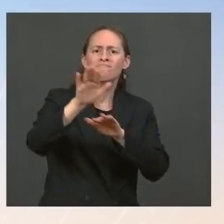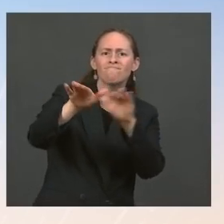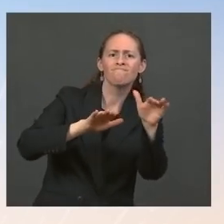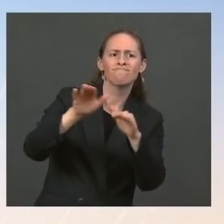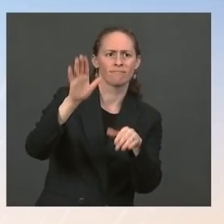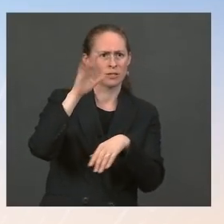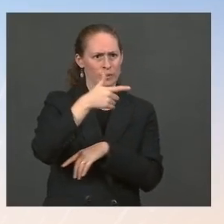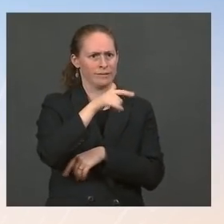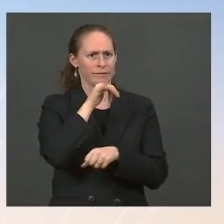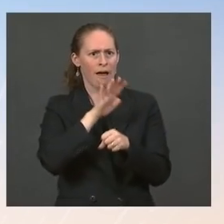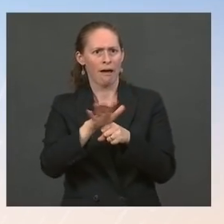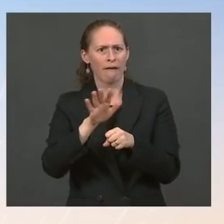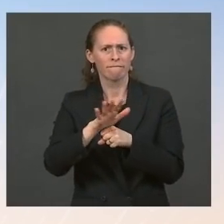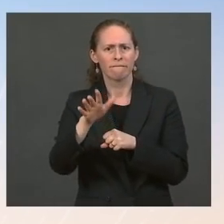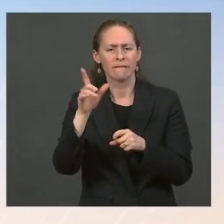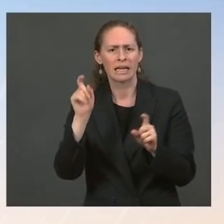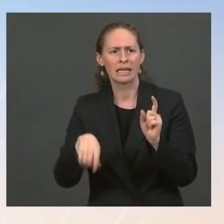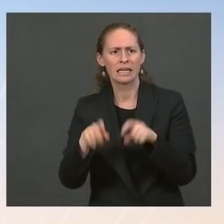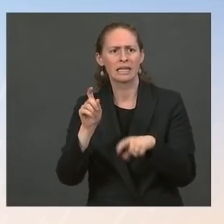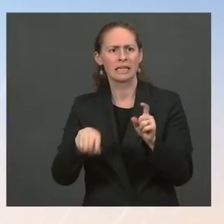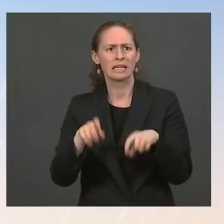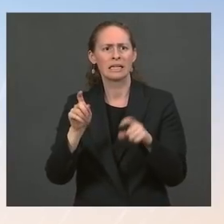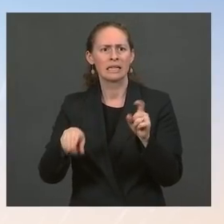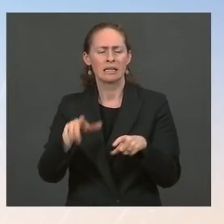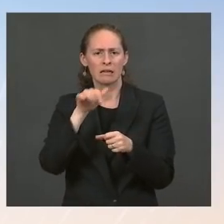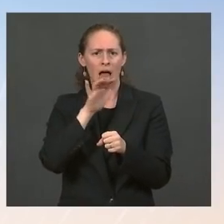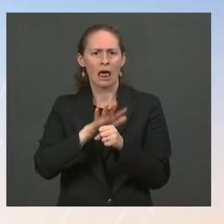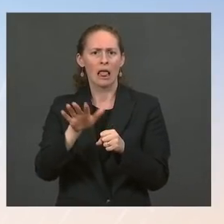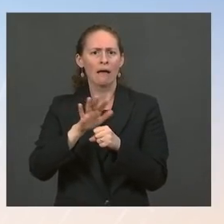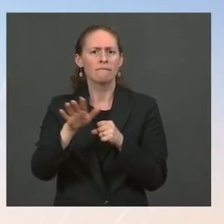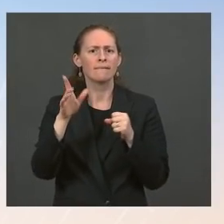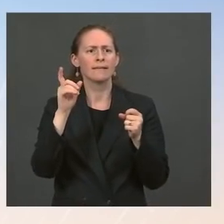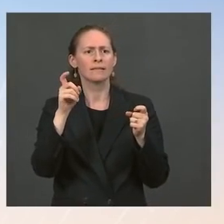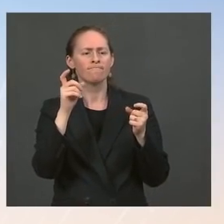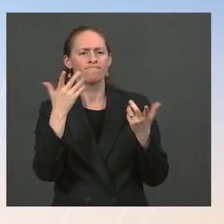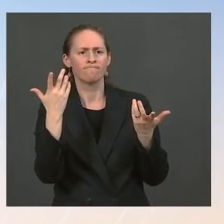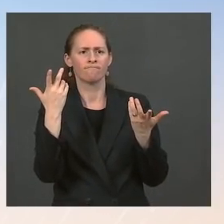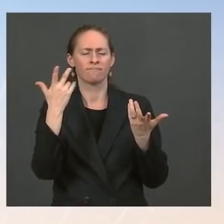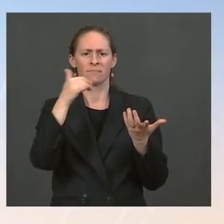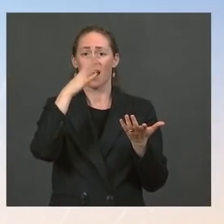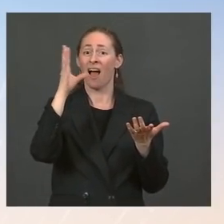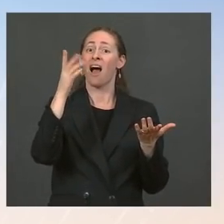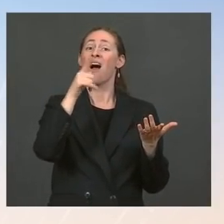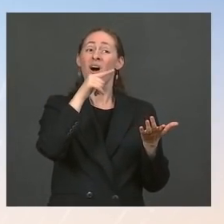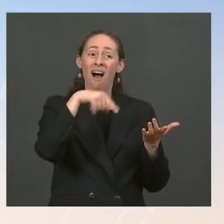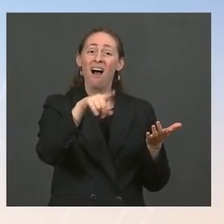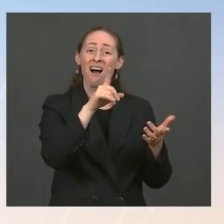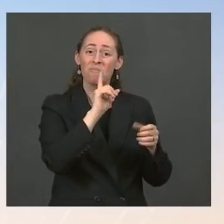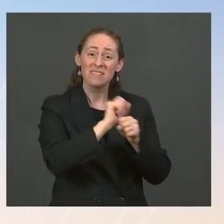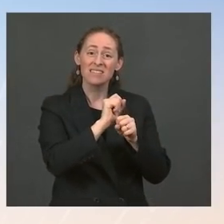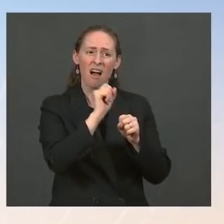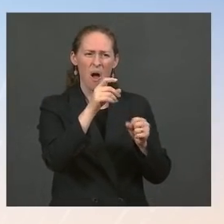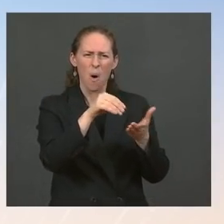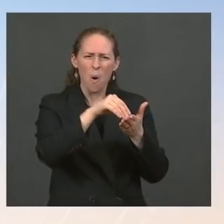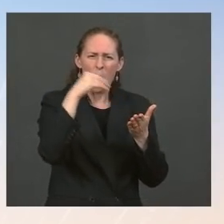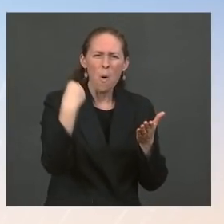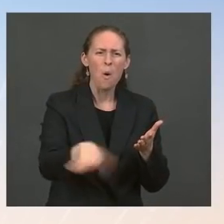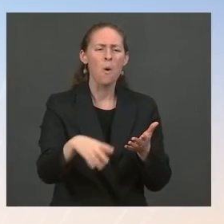the cost of childcare. And that's something -- yes, it applies to people in Connecticut, where people are paying 25 percent of their income on childcare,